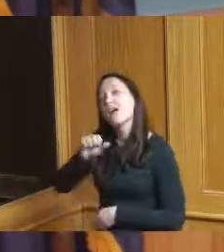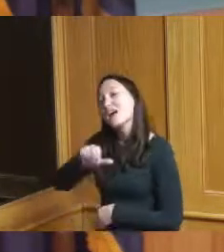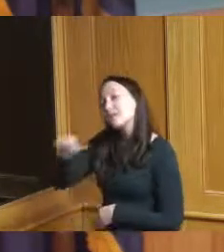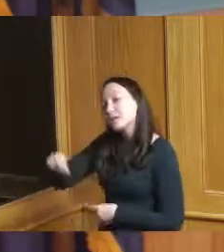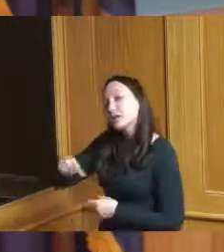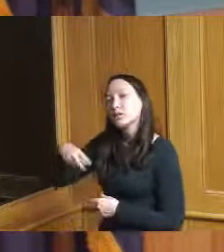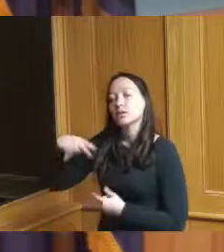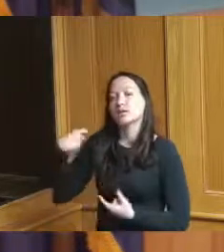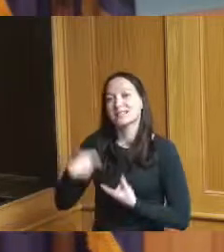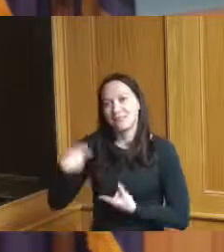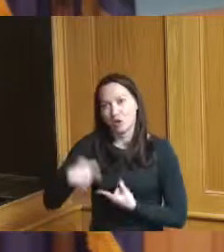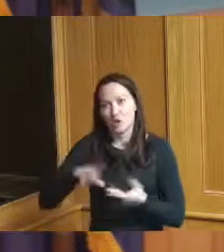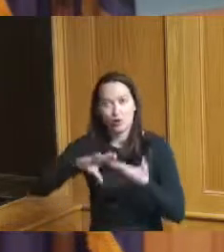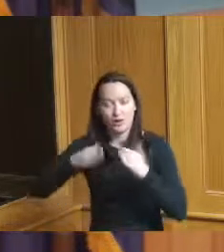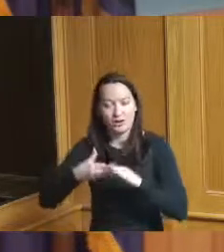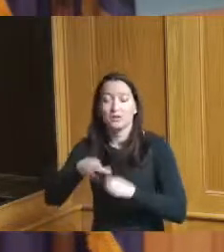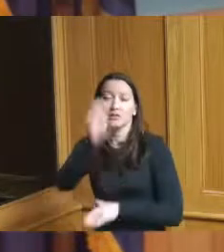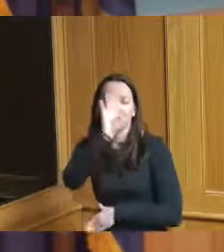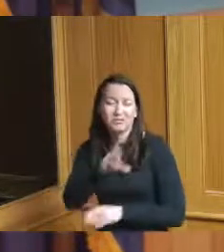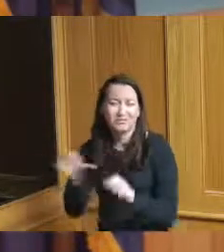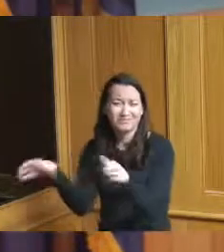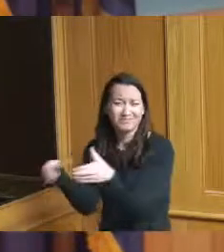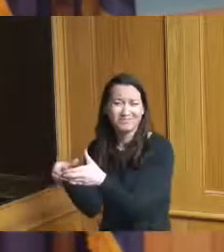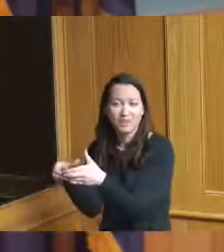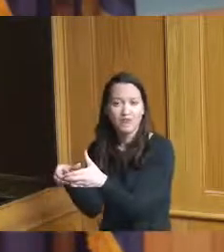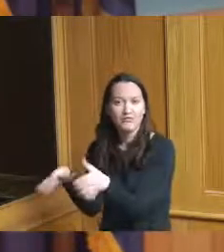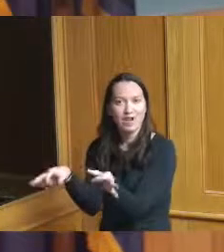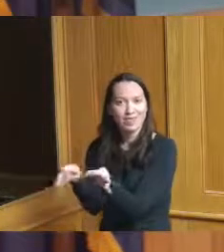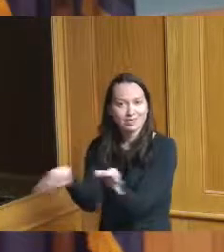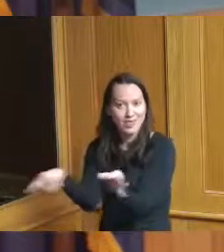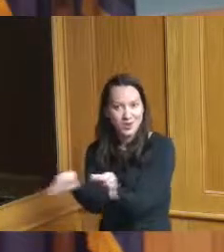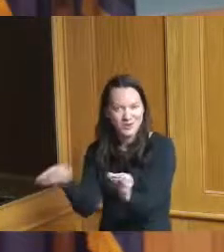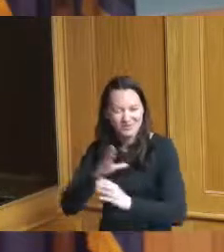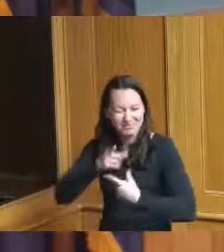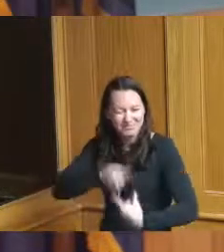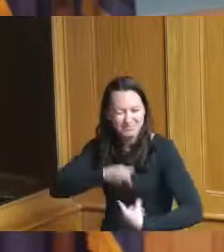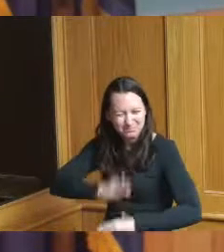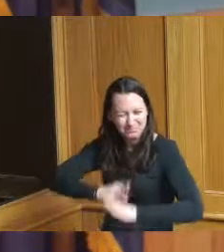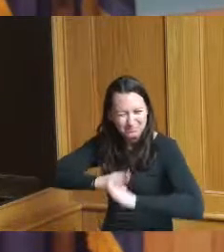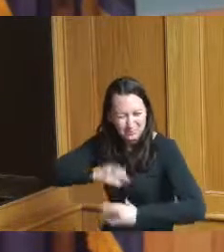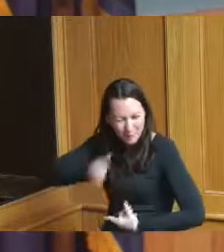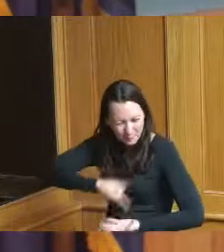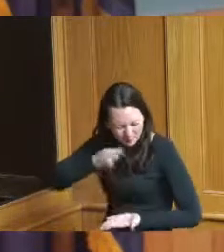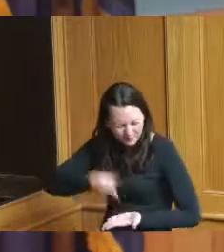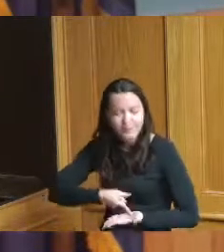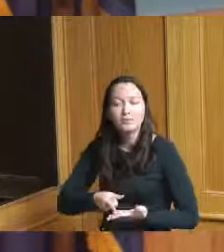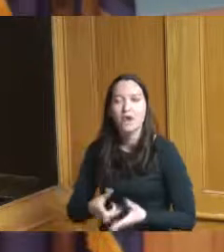community and even with that we have a language barrier in some regards there's a trust issue